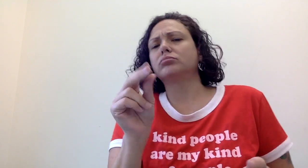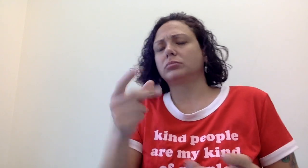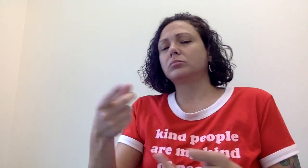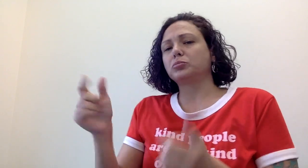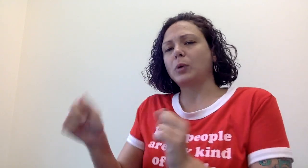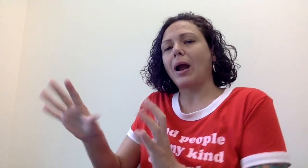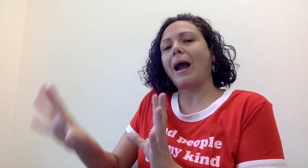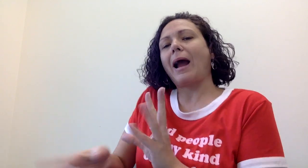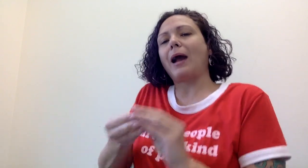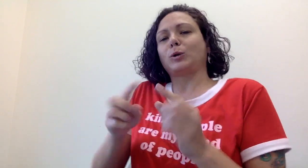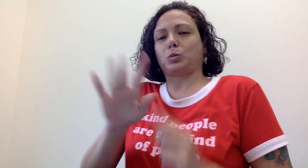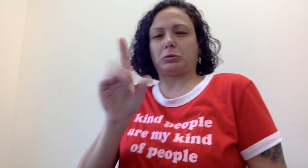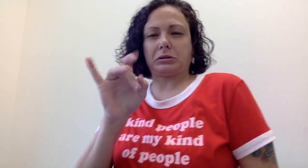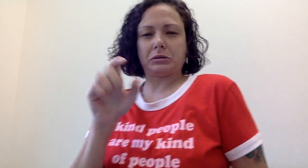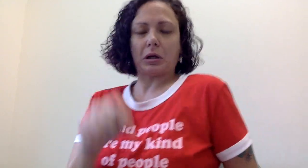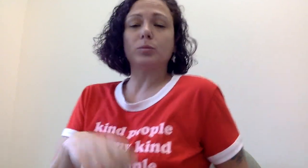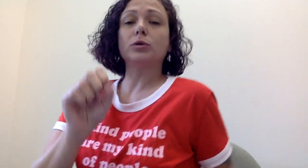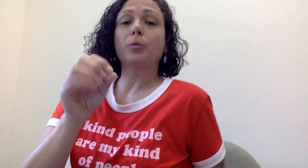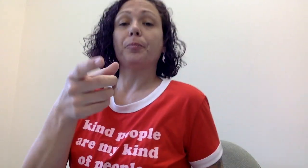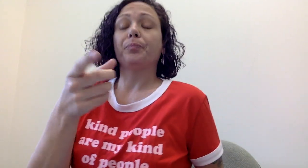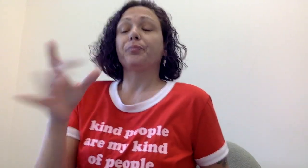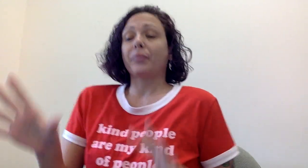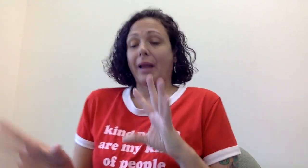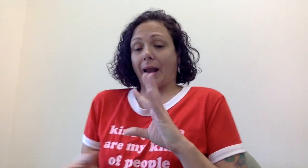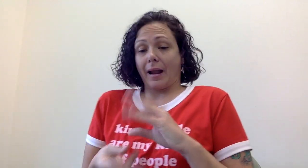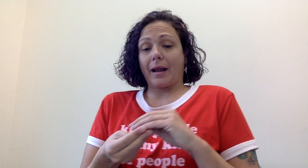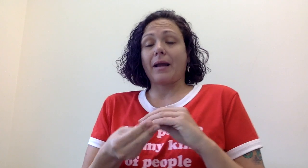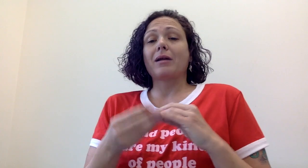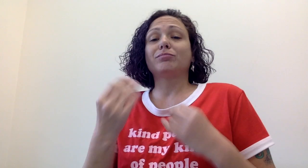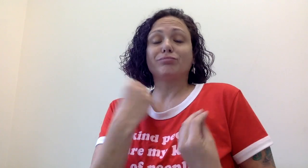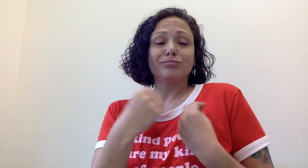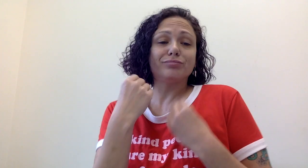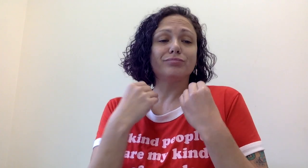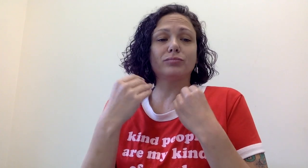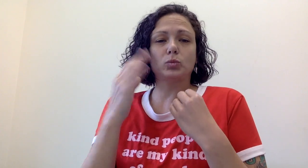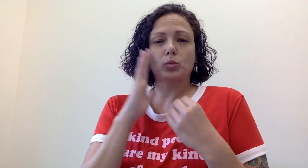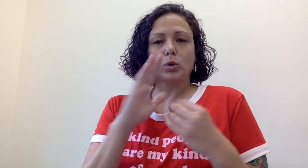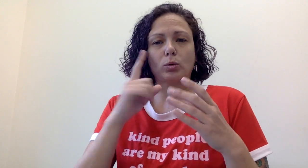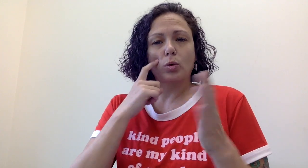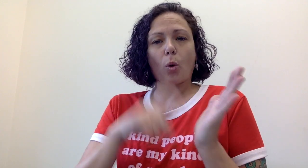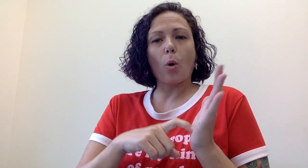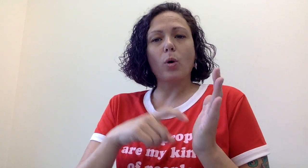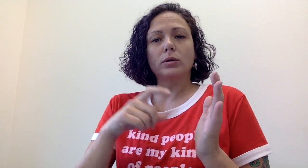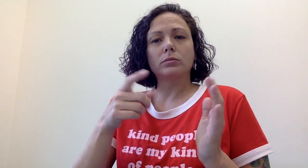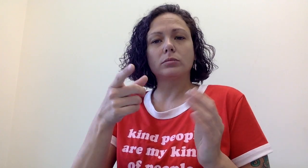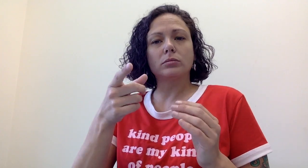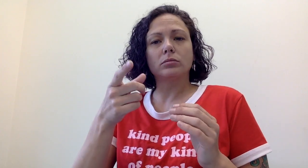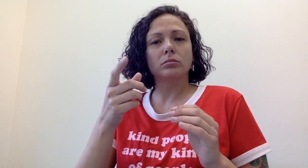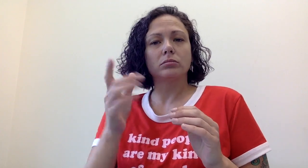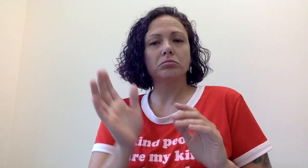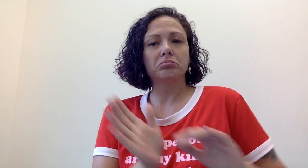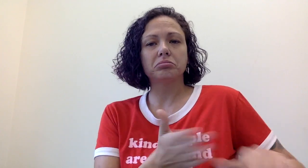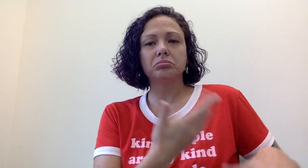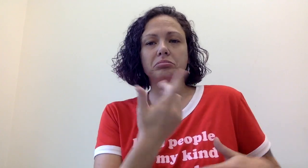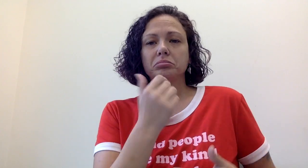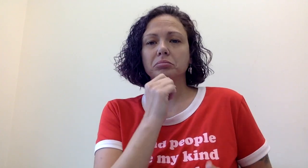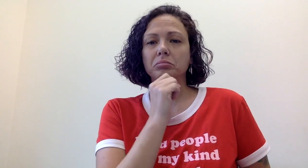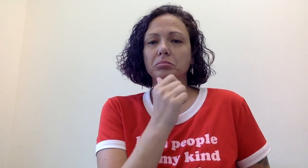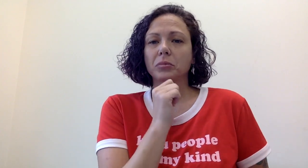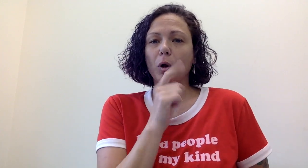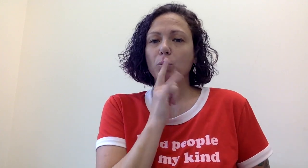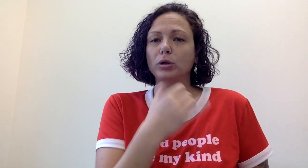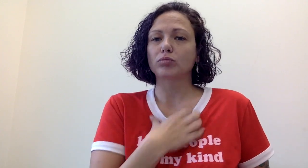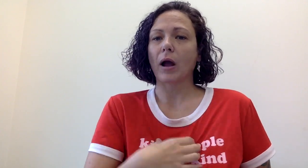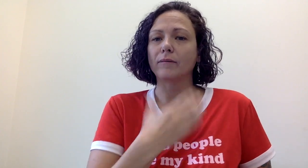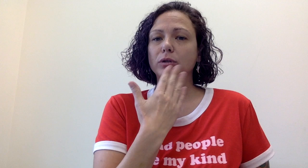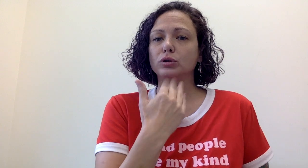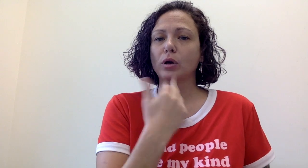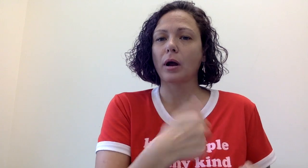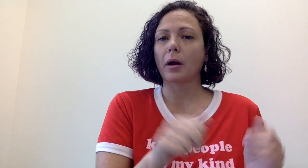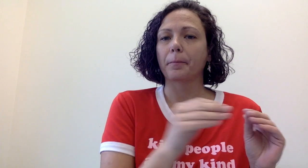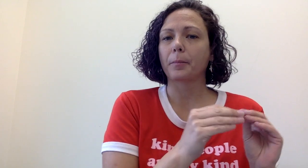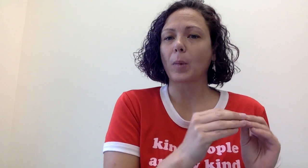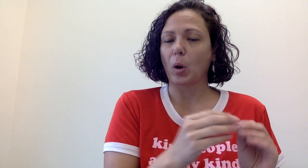you can just add them to your diet and by adding them, you will start to notice your sugar cravings lessen.